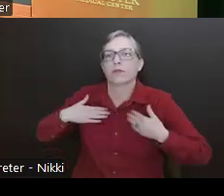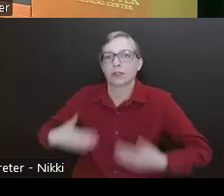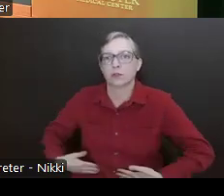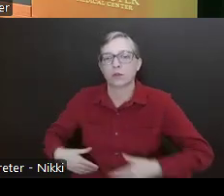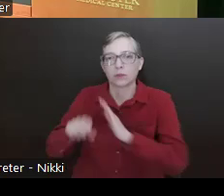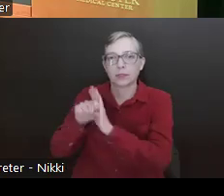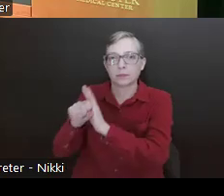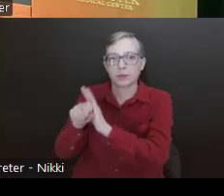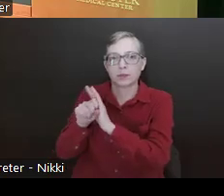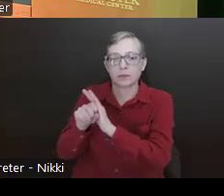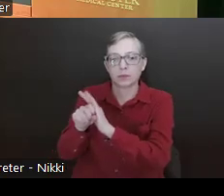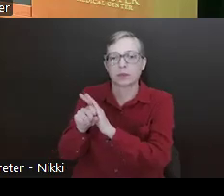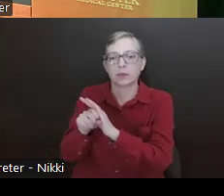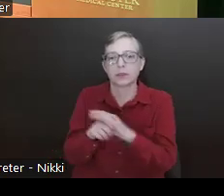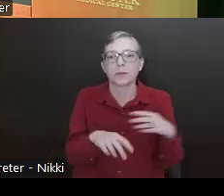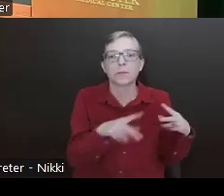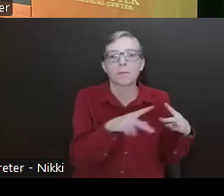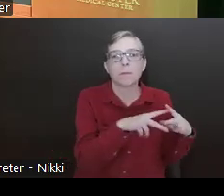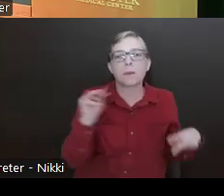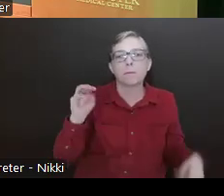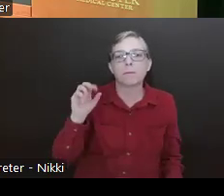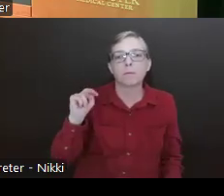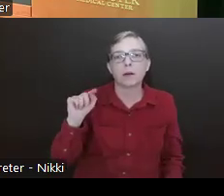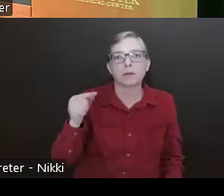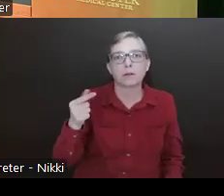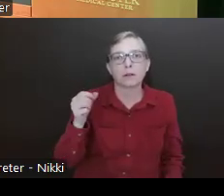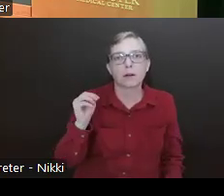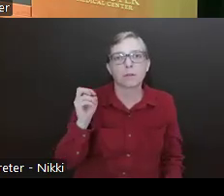and the Hamilton depression rating scale and so a lot of those symptoms you wouldn't expect to get